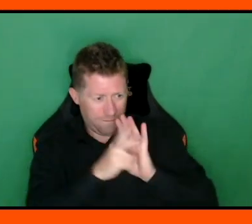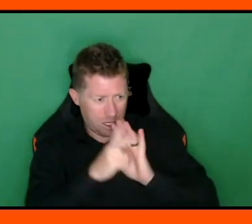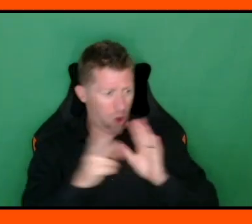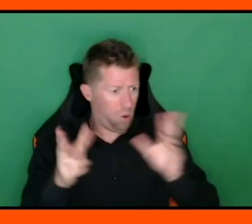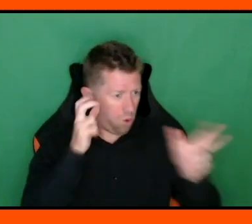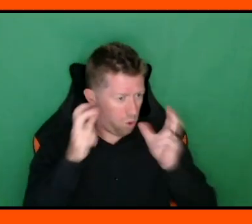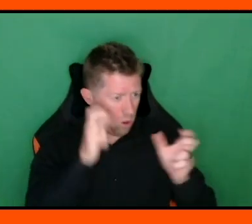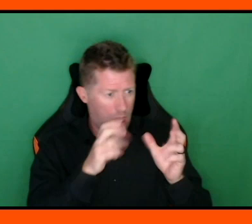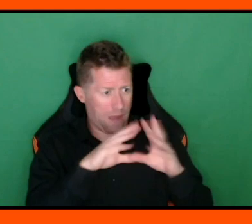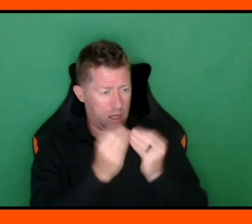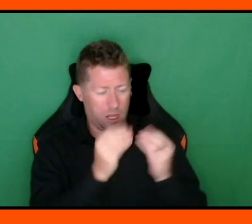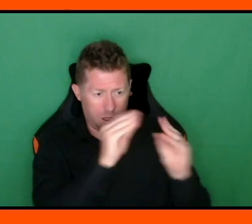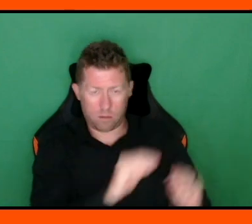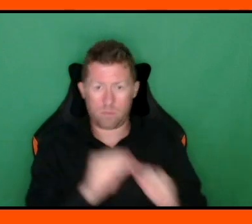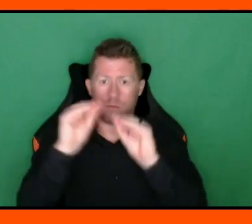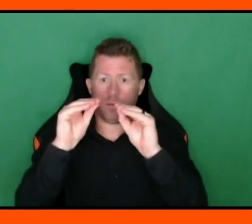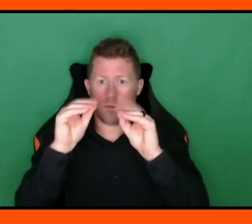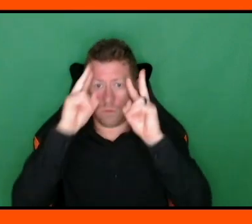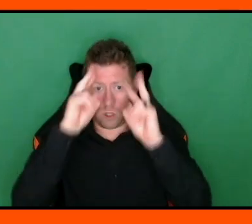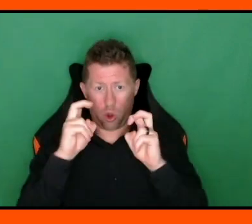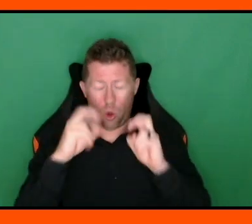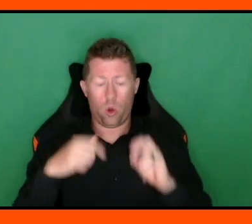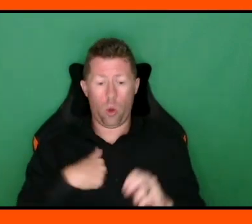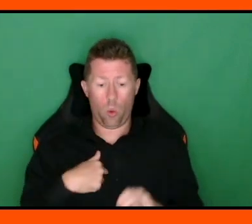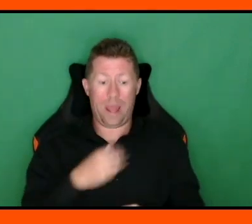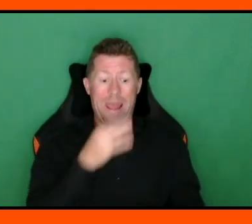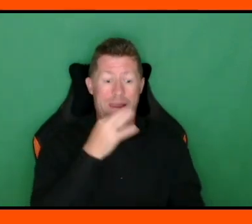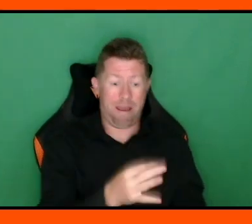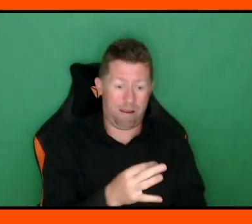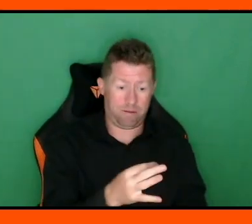but it’s called a We Ask You Said We Did page